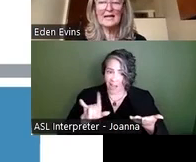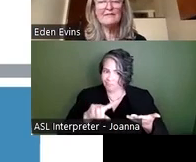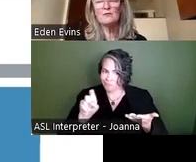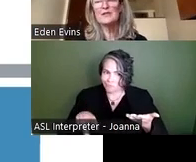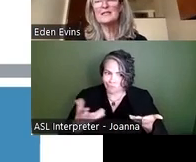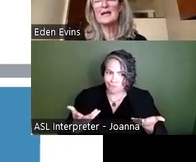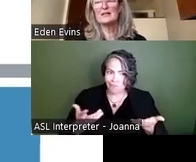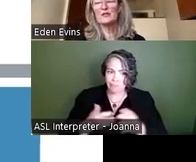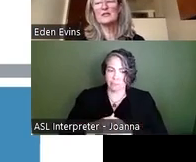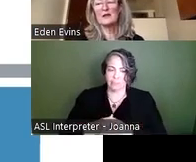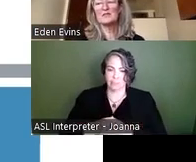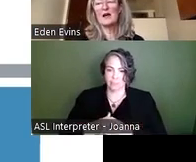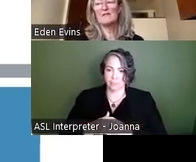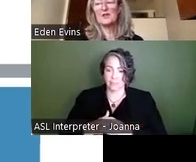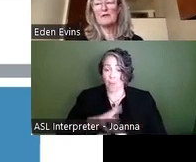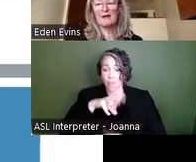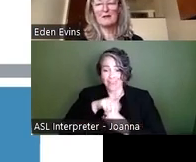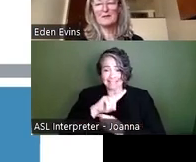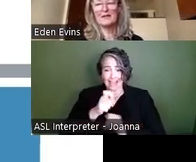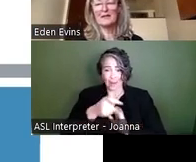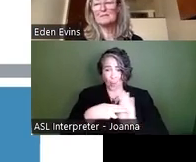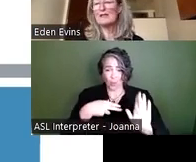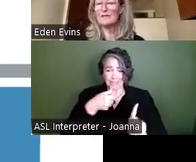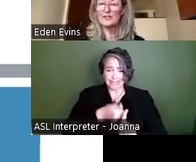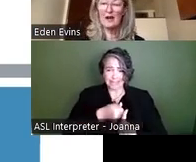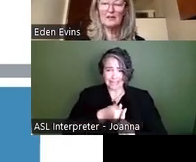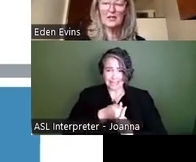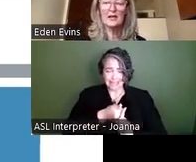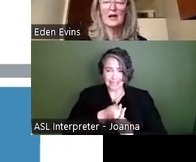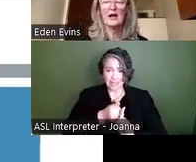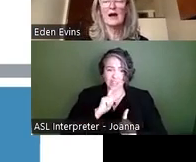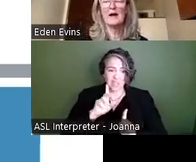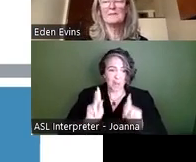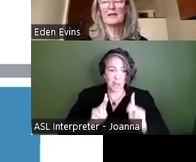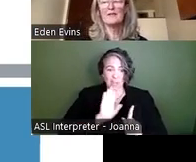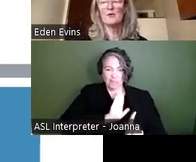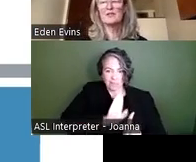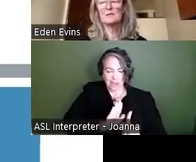And even within diagnoses themselves, there'll be variability in pathophysiology. And of course,